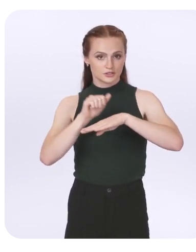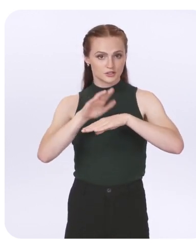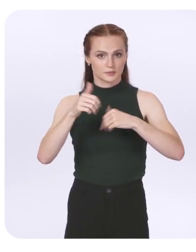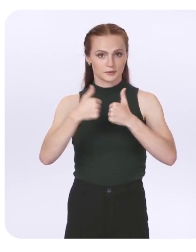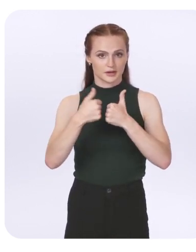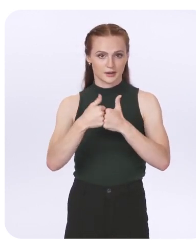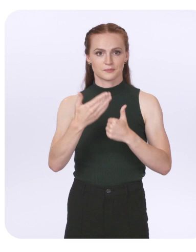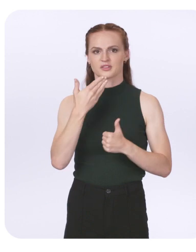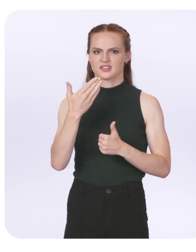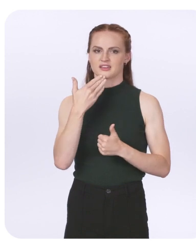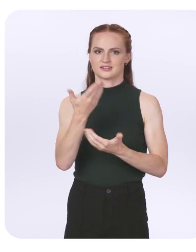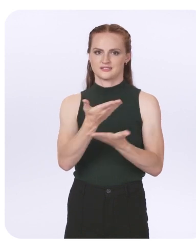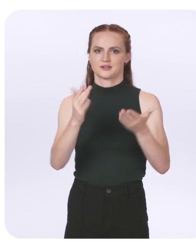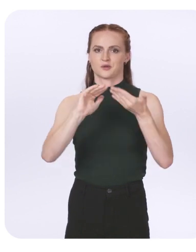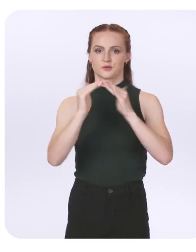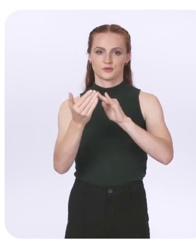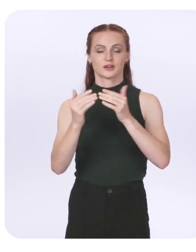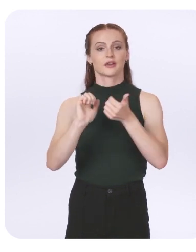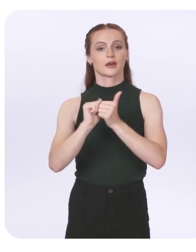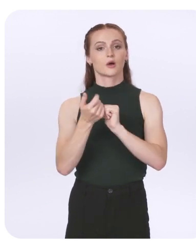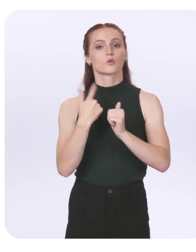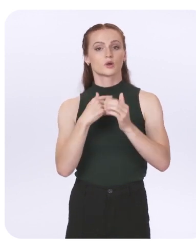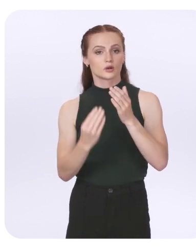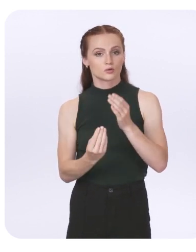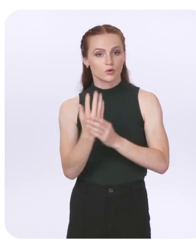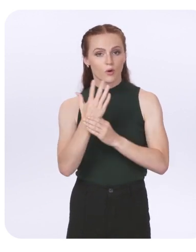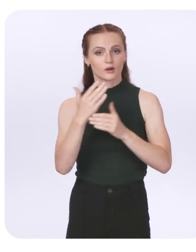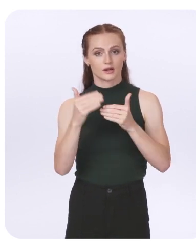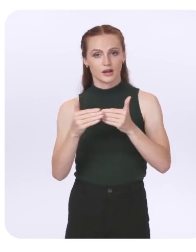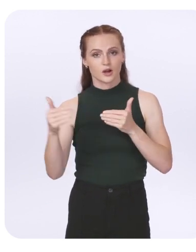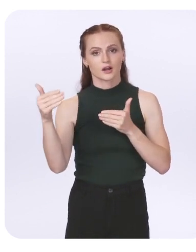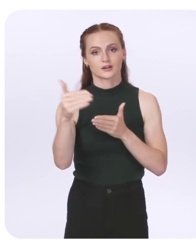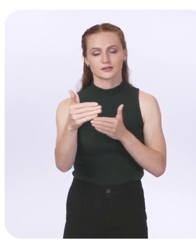and how we’re growing and carrying the game forward post-release.